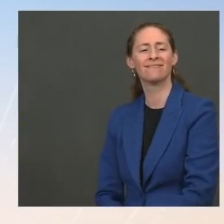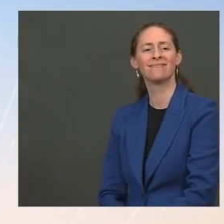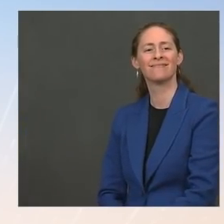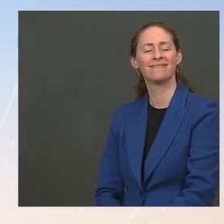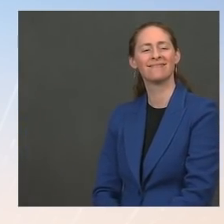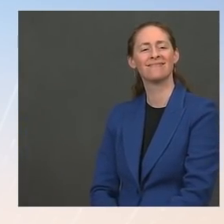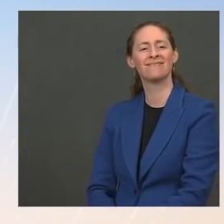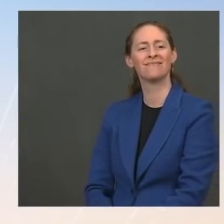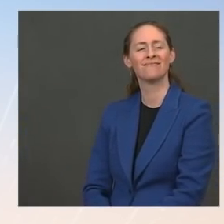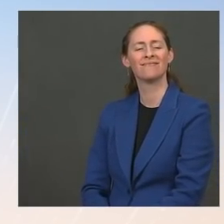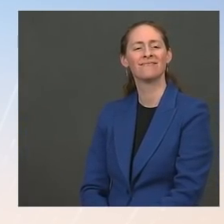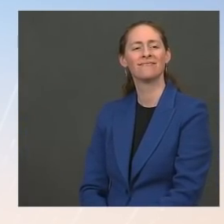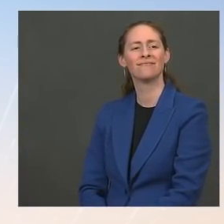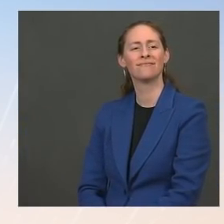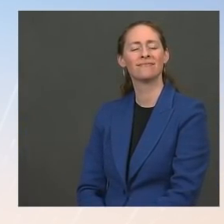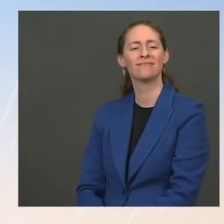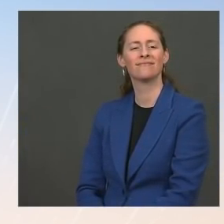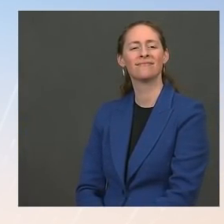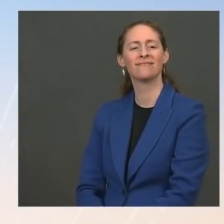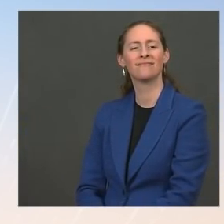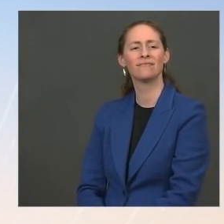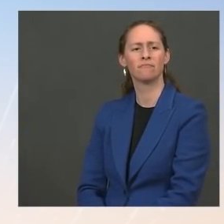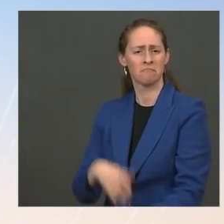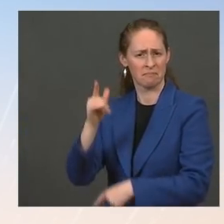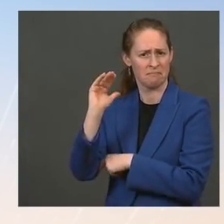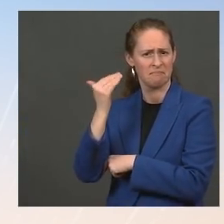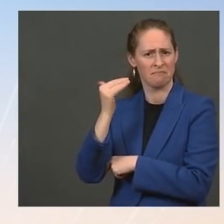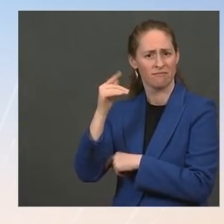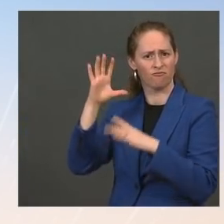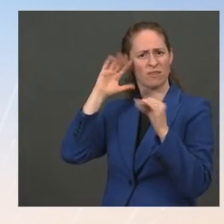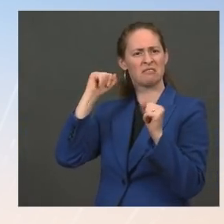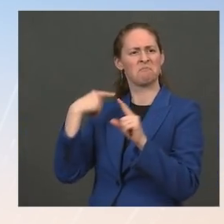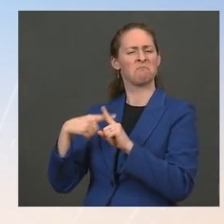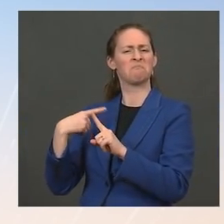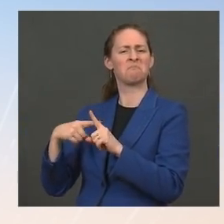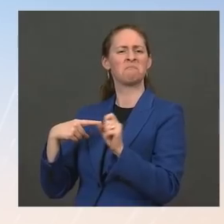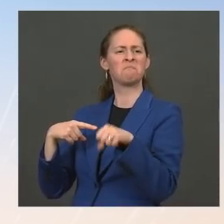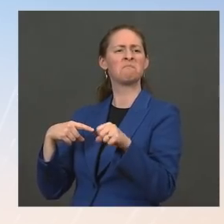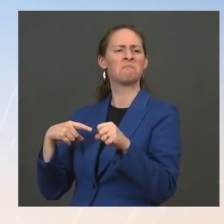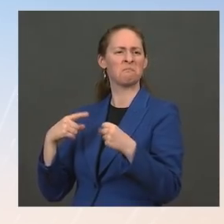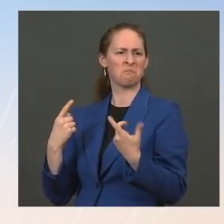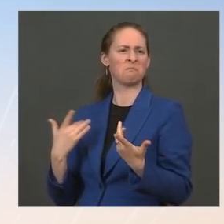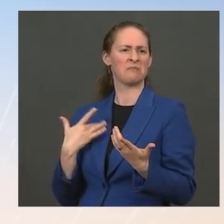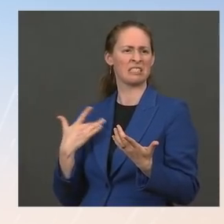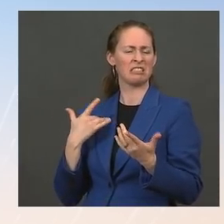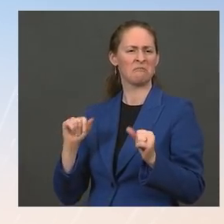Omicron is going to crop up in the U.S. Can you talk a little bit about when we might expect that to happen,